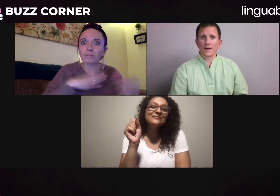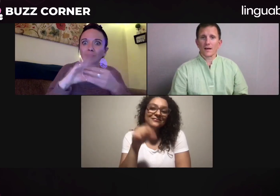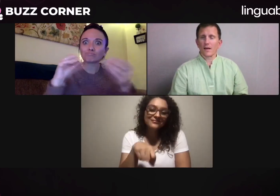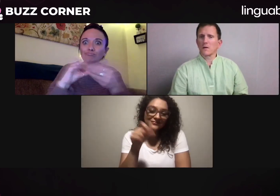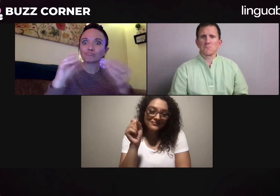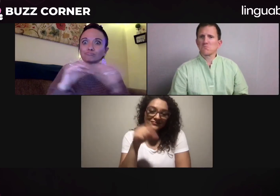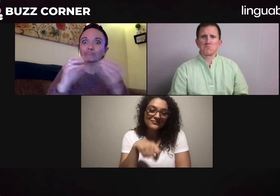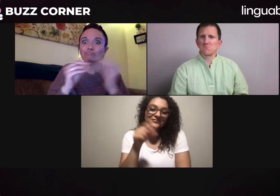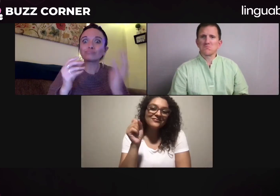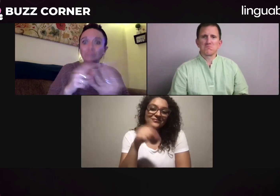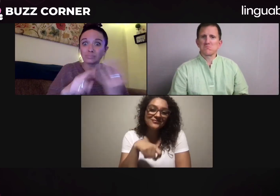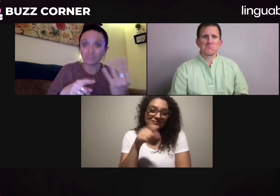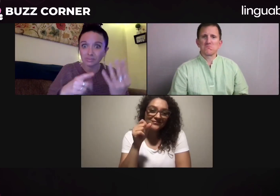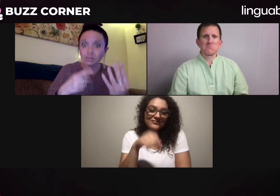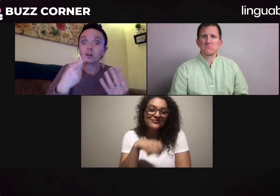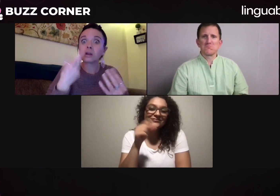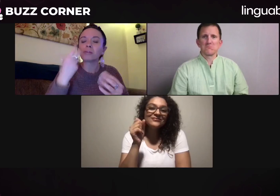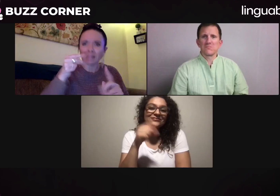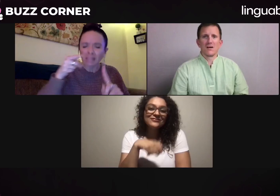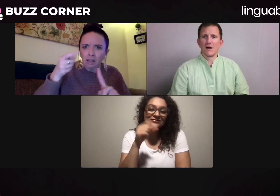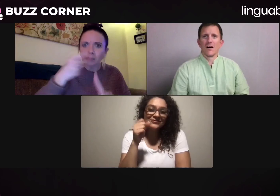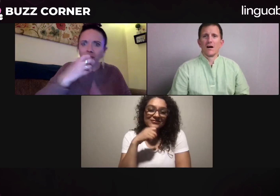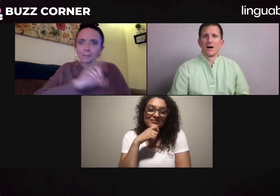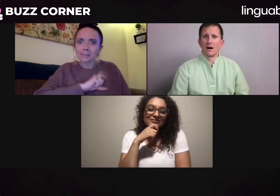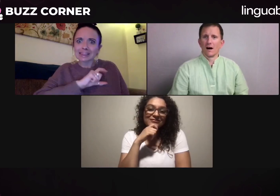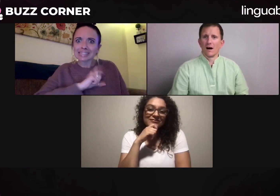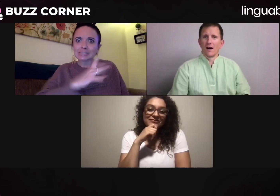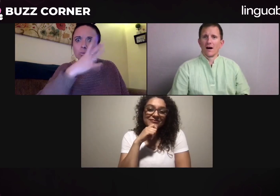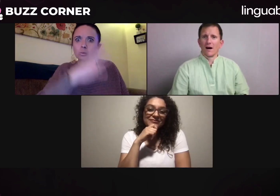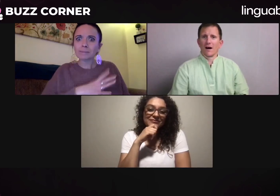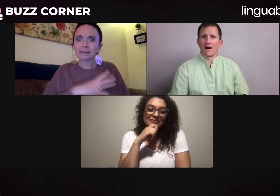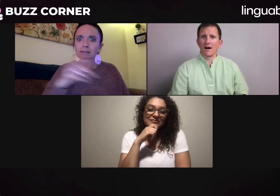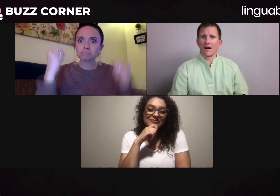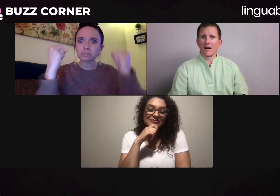You saw that. Okay. And there was a policewoman who was interacting